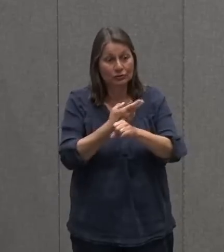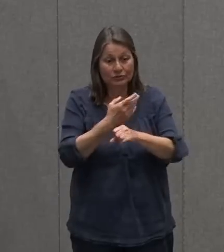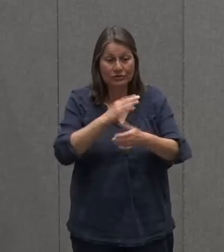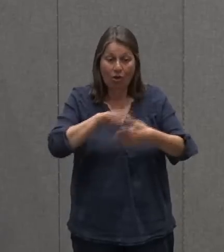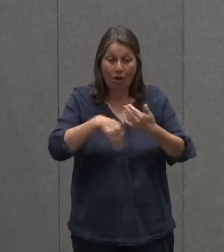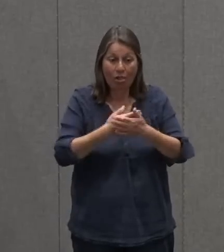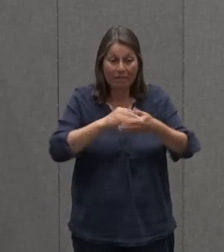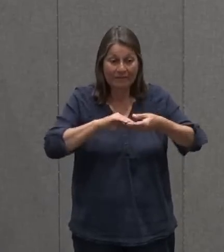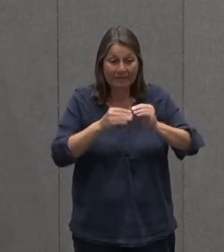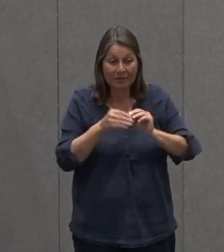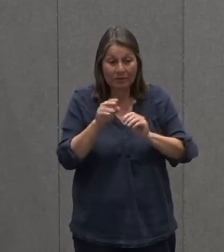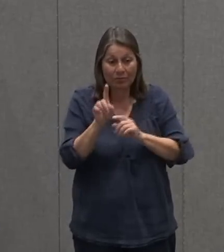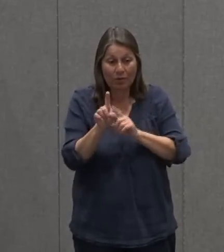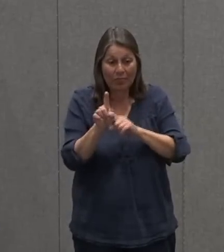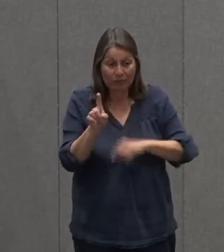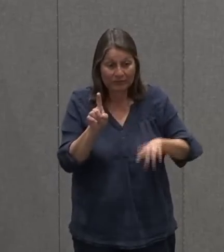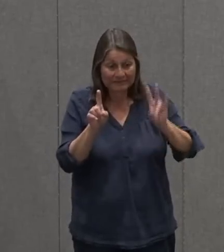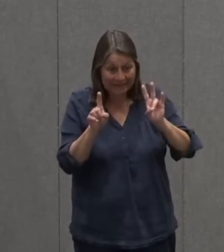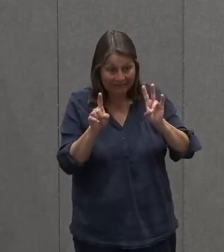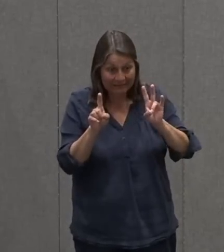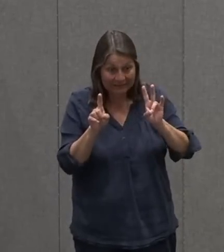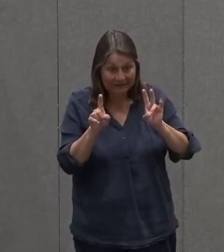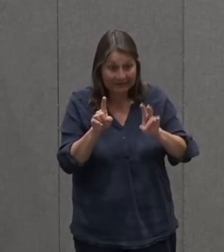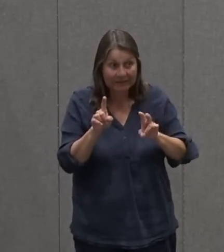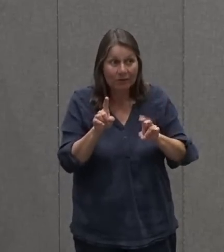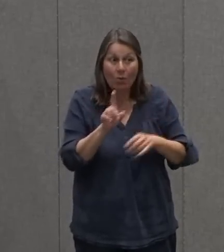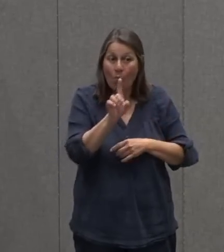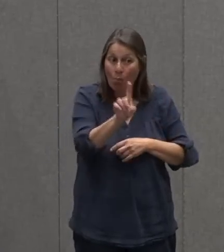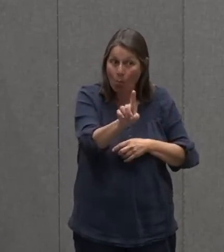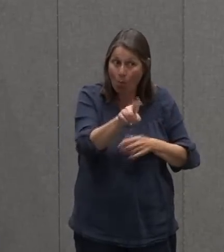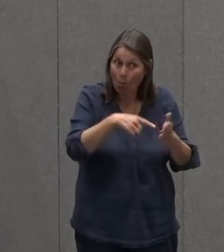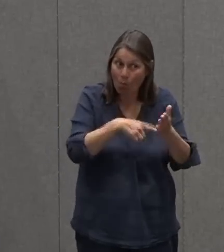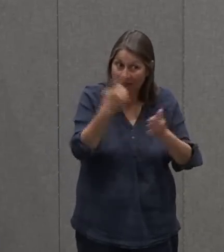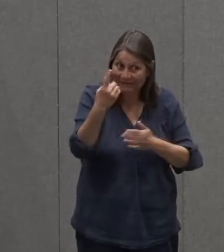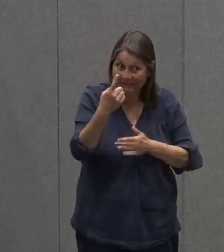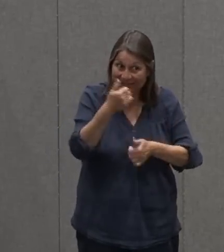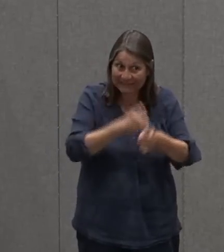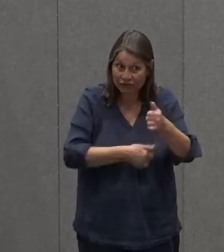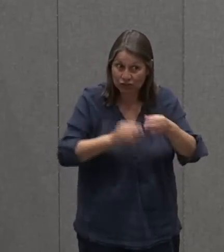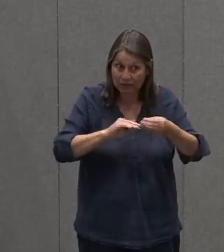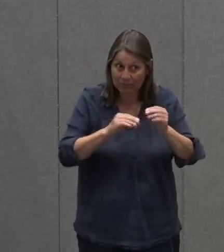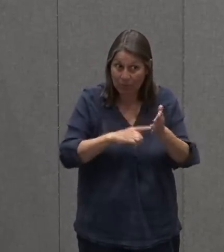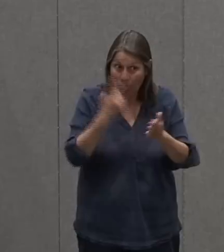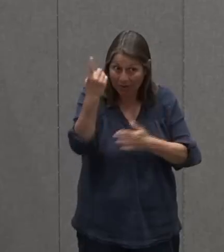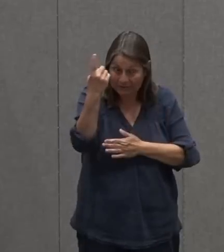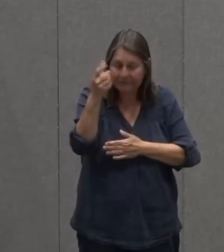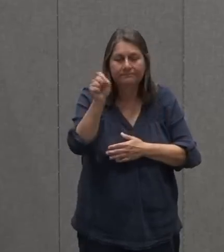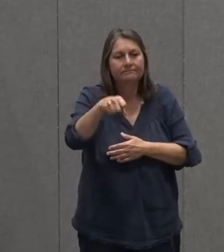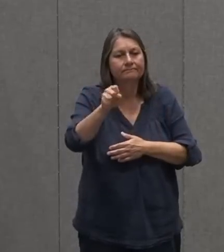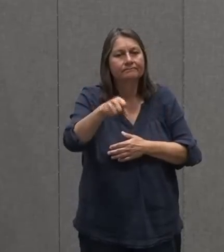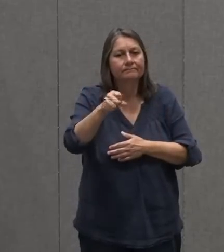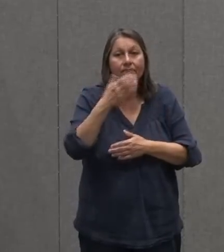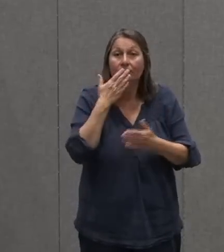one through seven, one time each? Yes she did and that was a good plan.